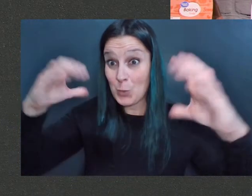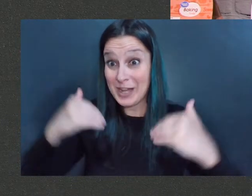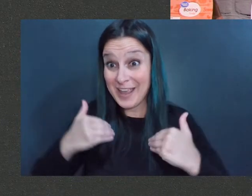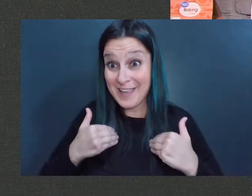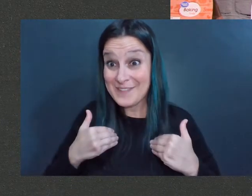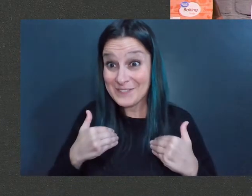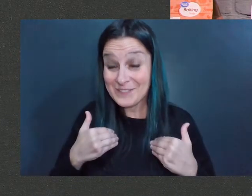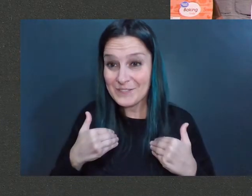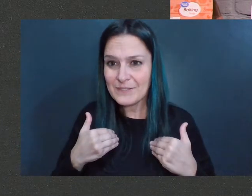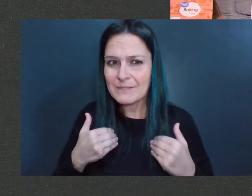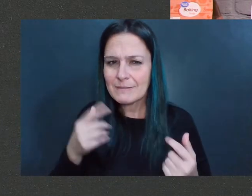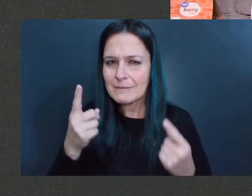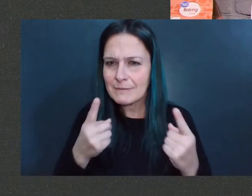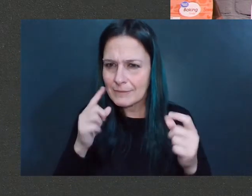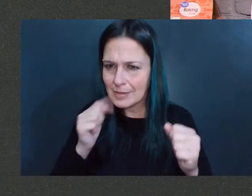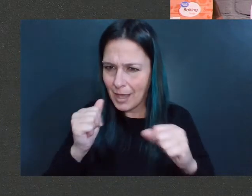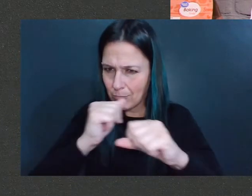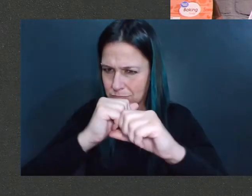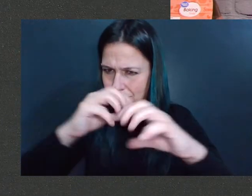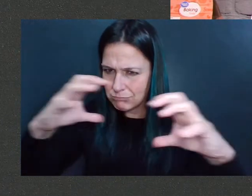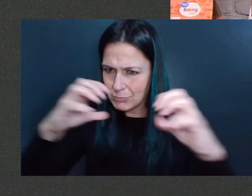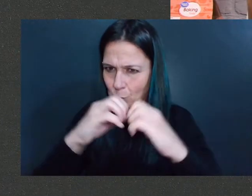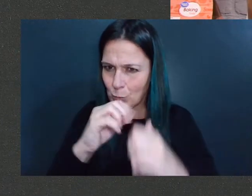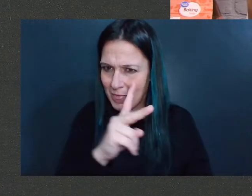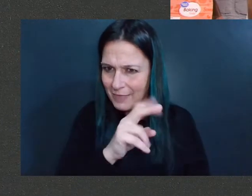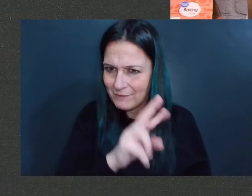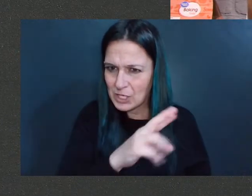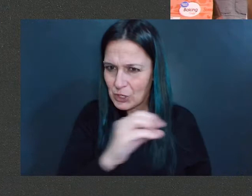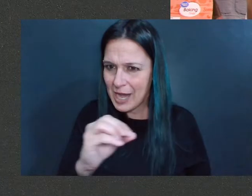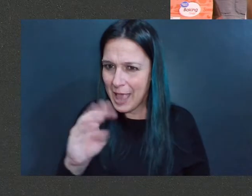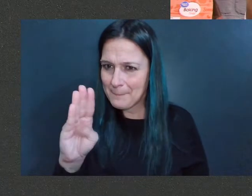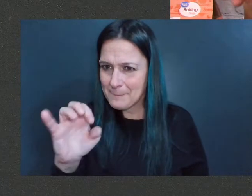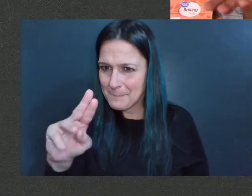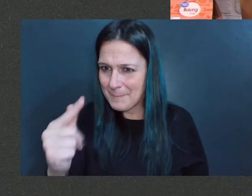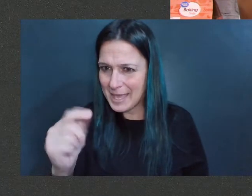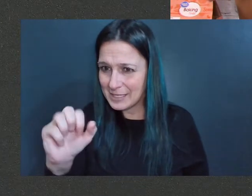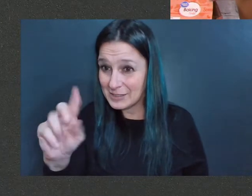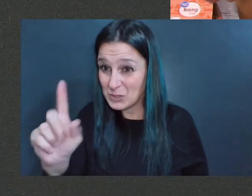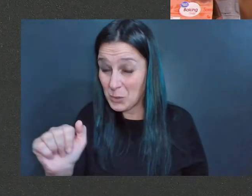maybe with some vinegar and baking soda. 'Cause do remember that when we put